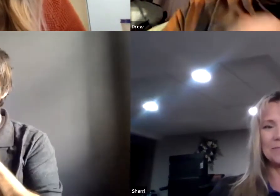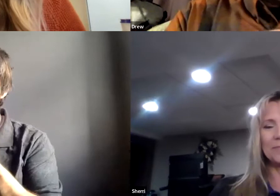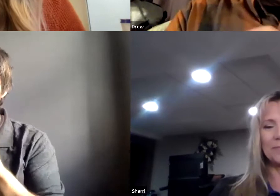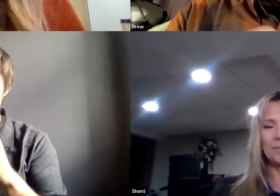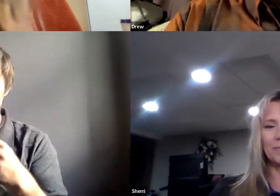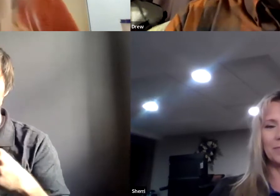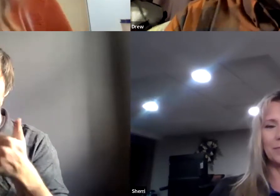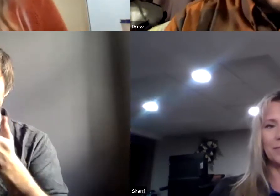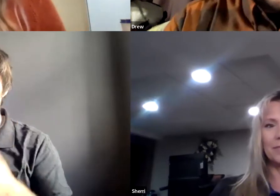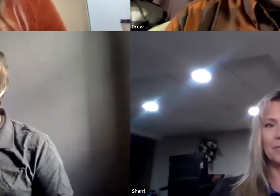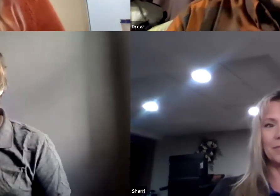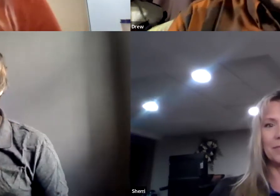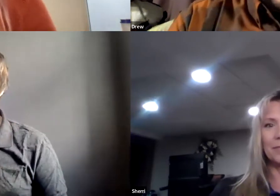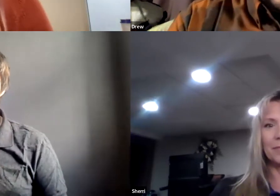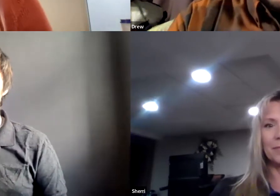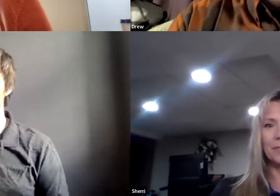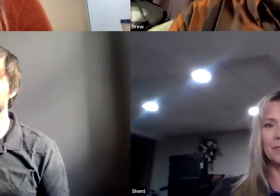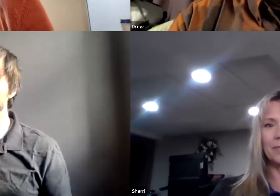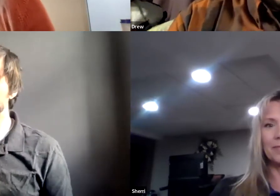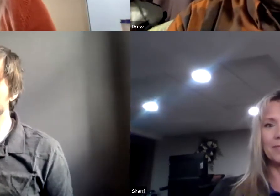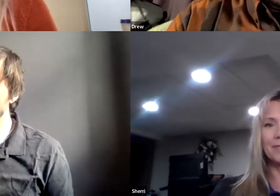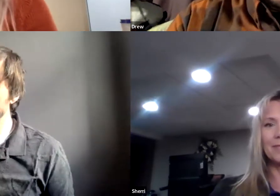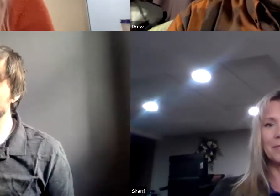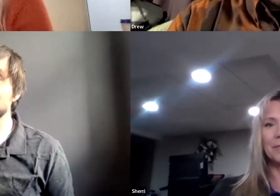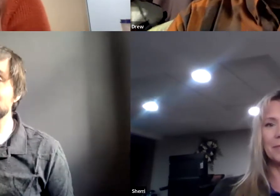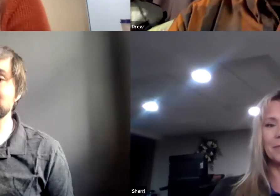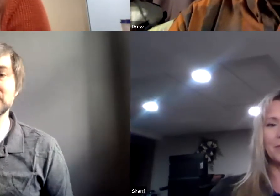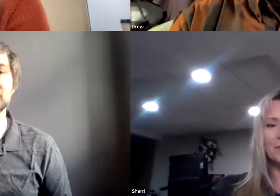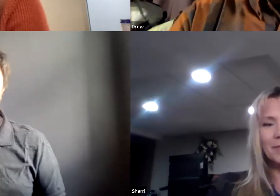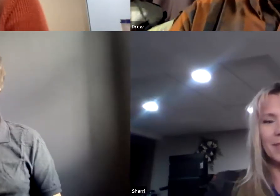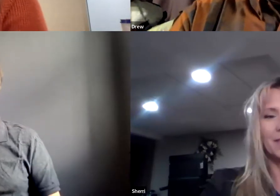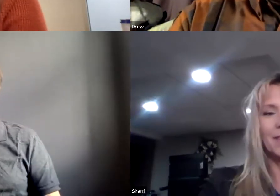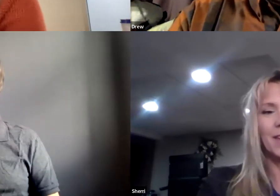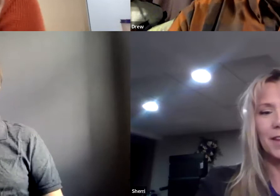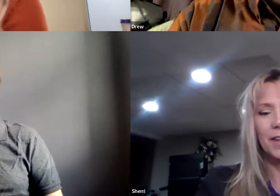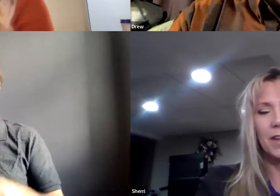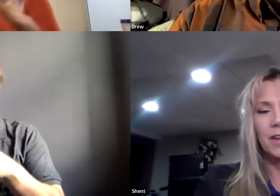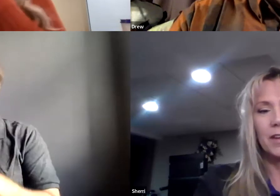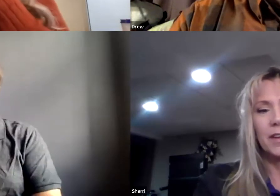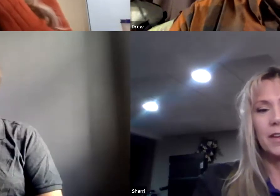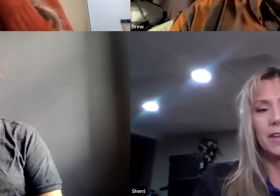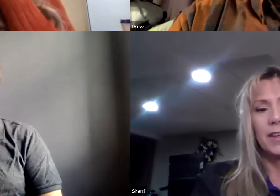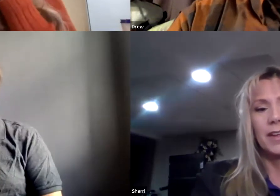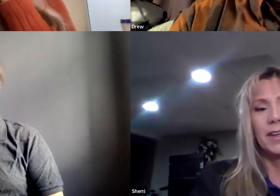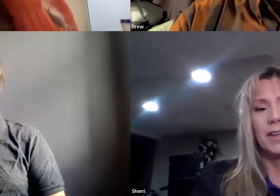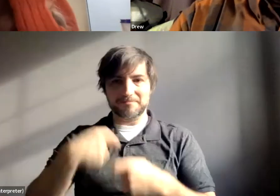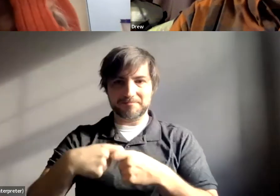is Drew, a Hispanic male in his mid 30s. I'm the president of the dented puck